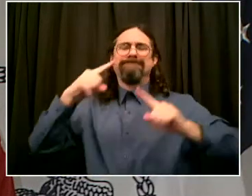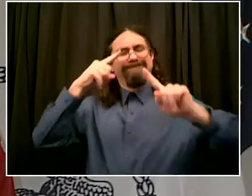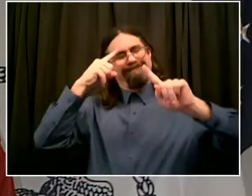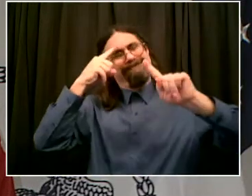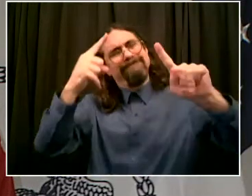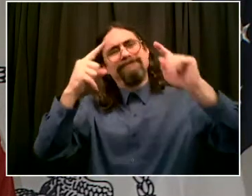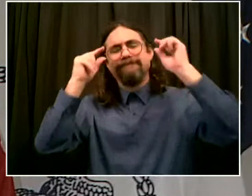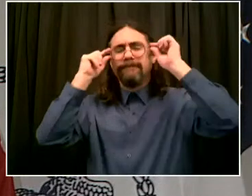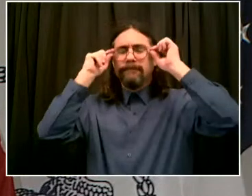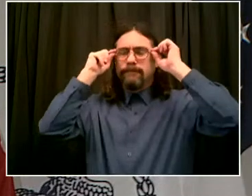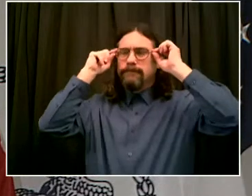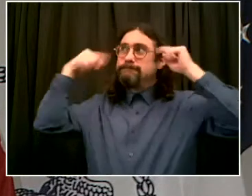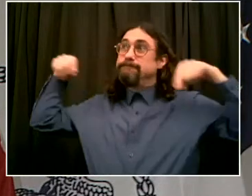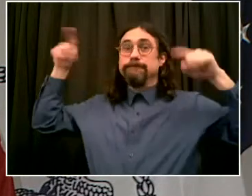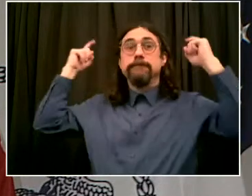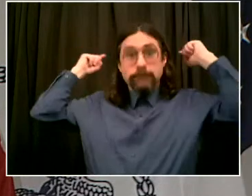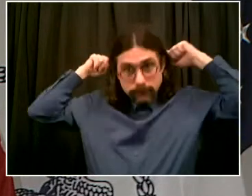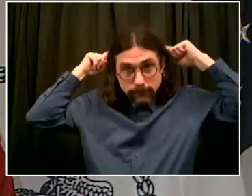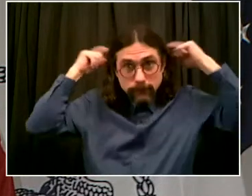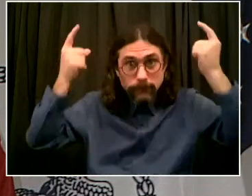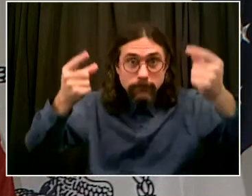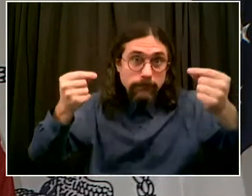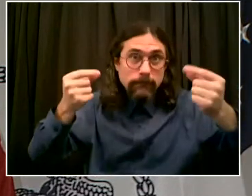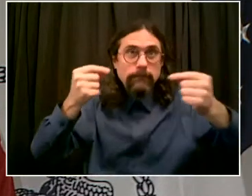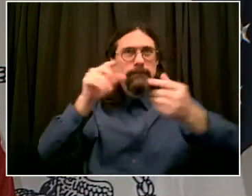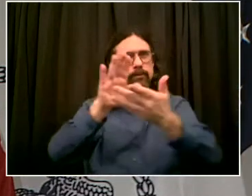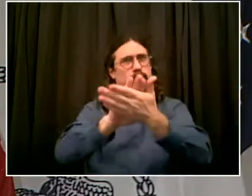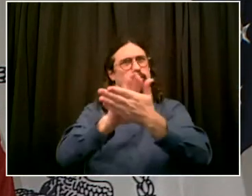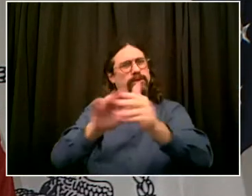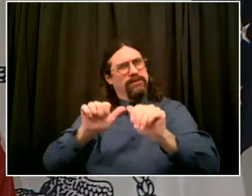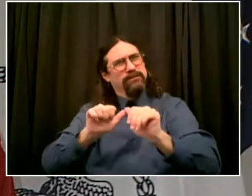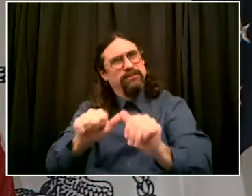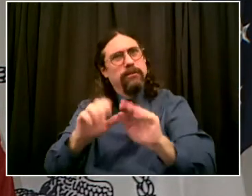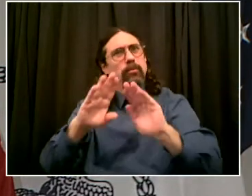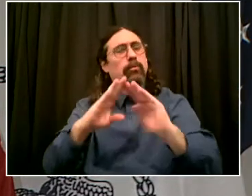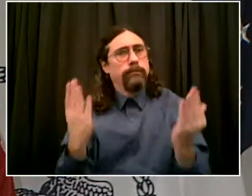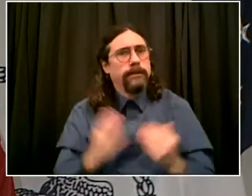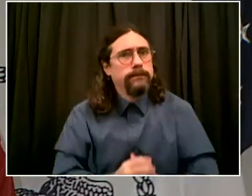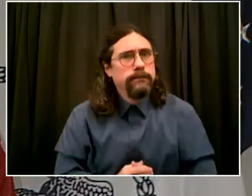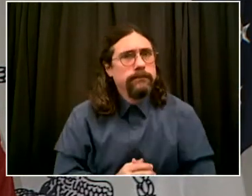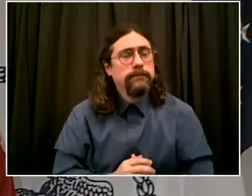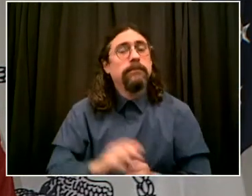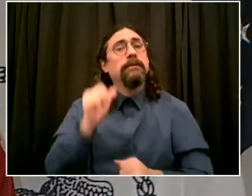SAFEST PLACE IN NEW YORK CITY. IT CONTINUES TO BE TRUE WE ARE TETETISNGNG EVERY